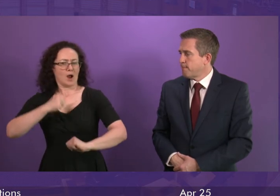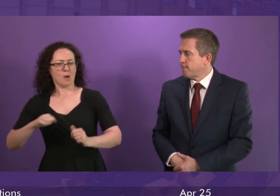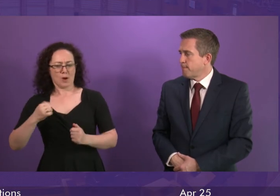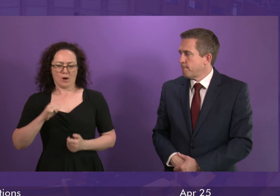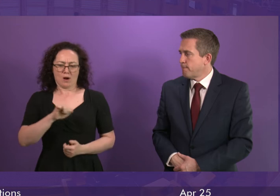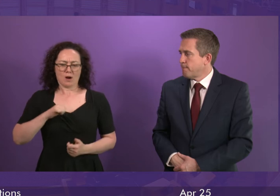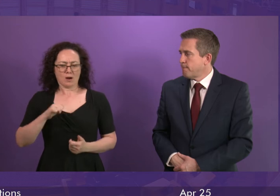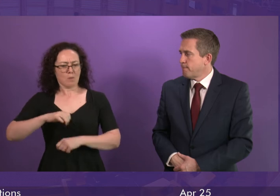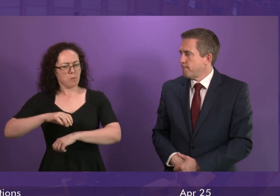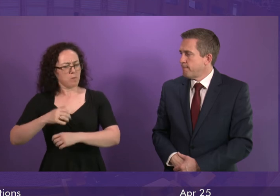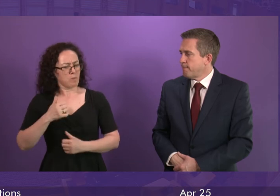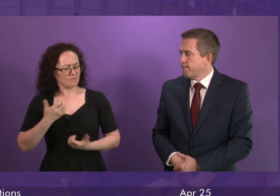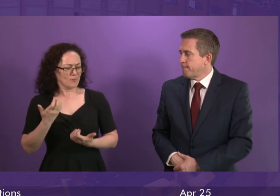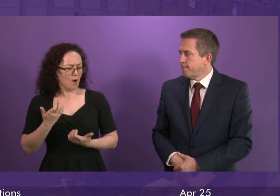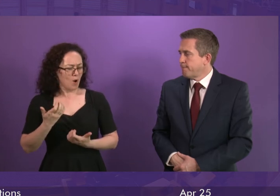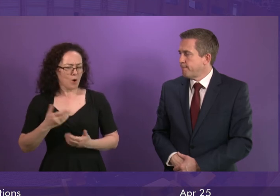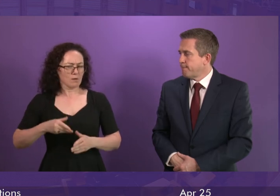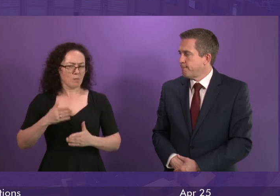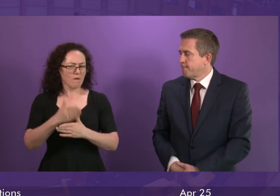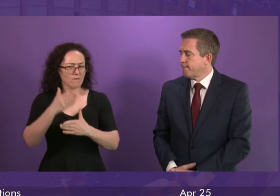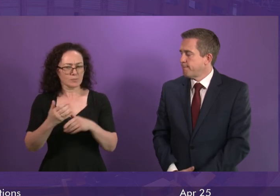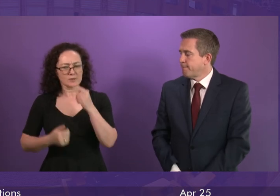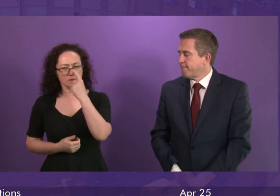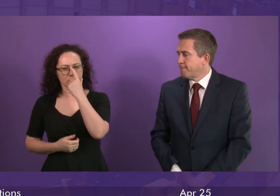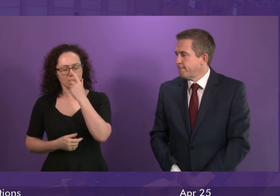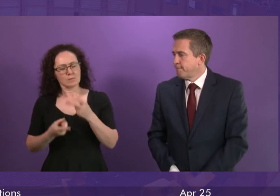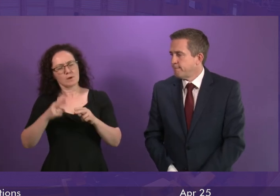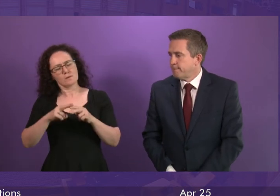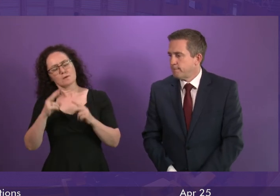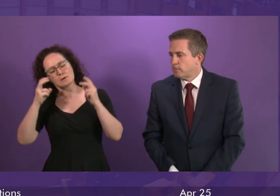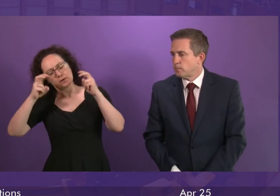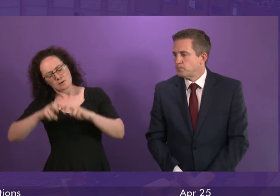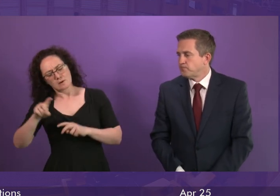secretary of the United Nations framework convention on climate change said: